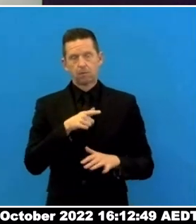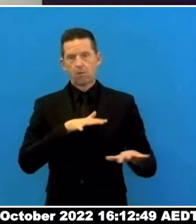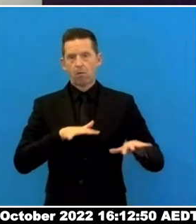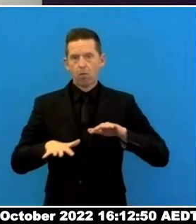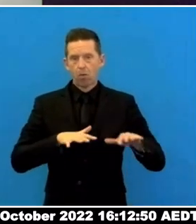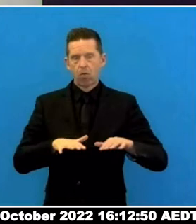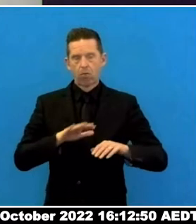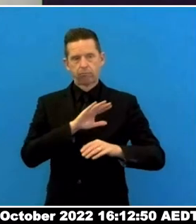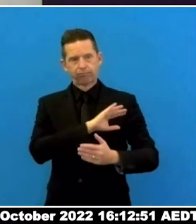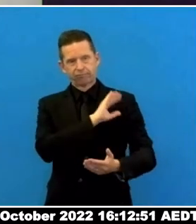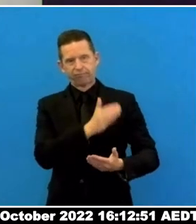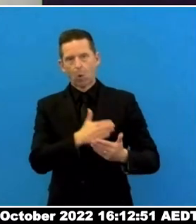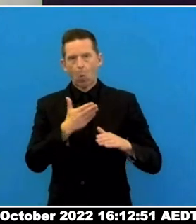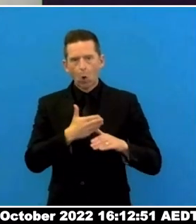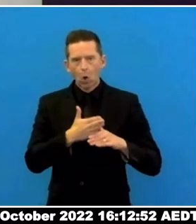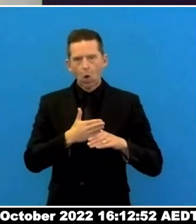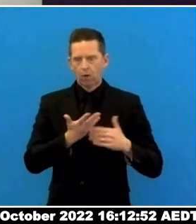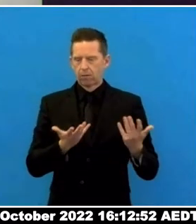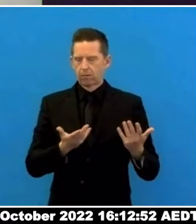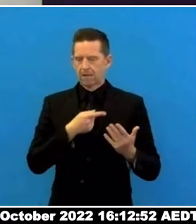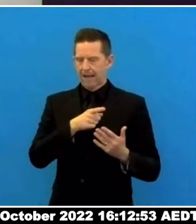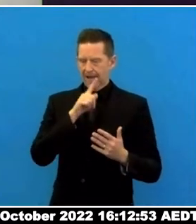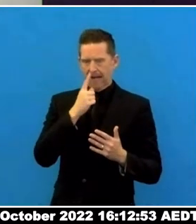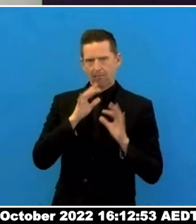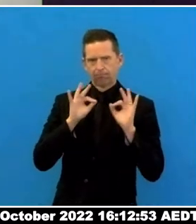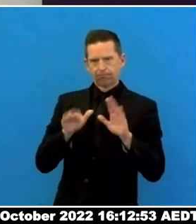probably with the CaLD community. Thank you.